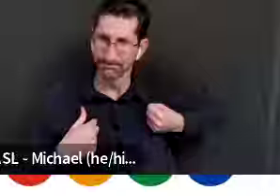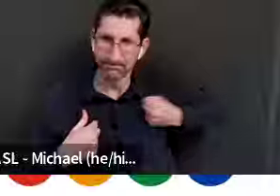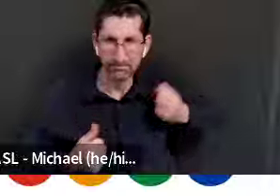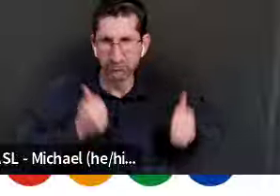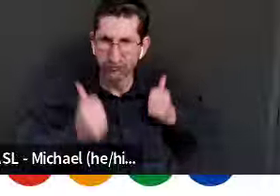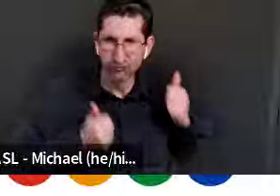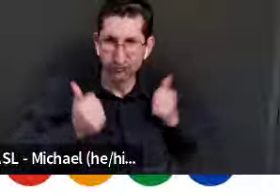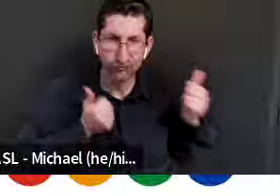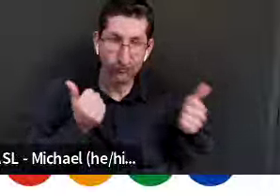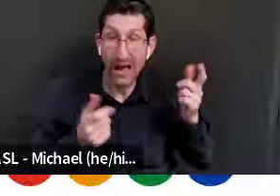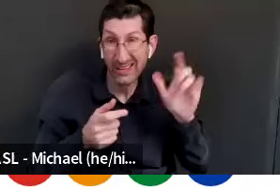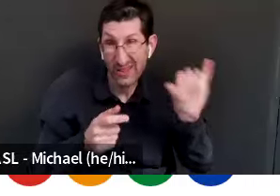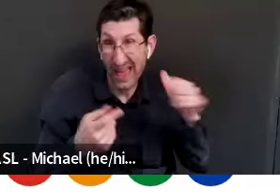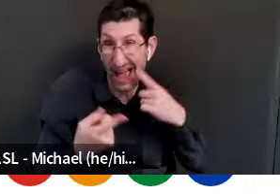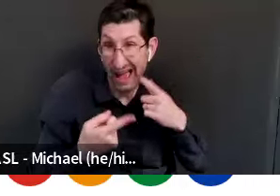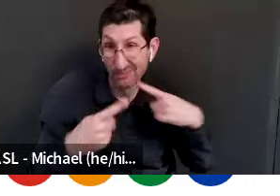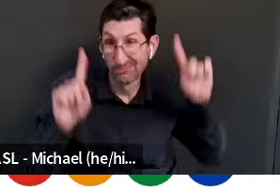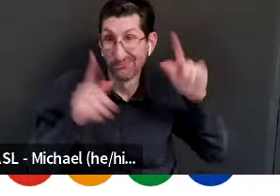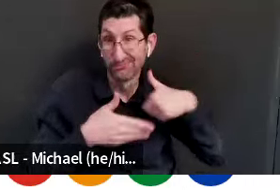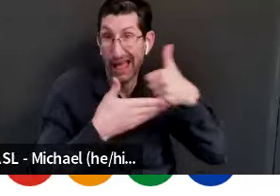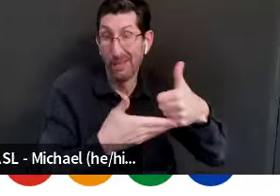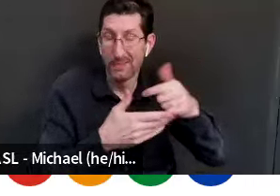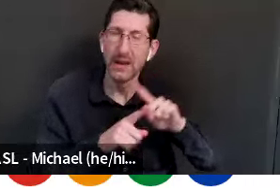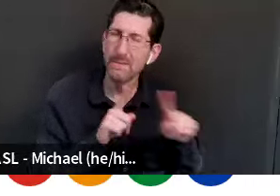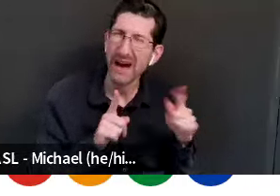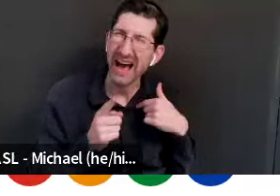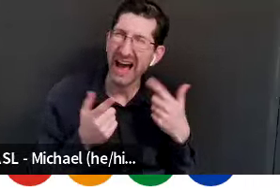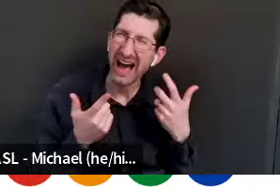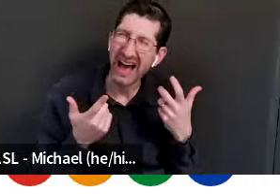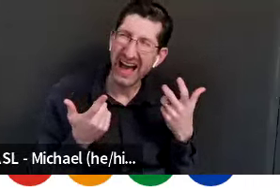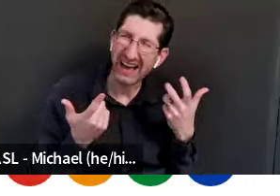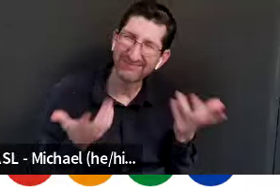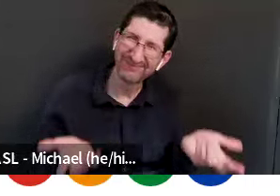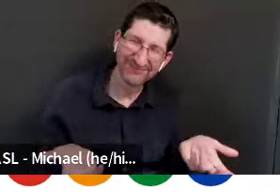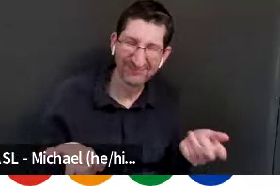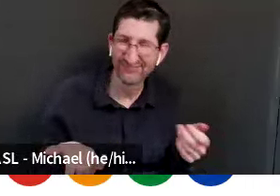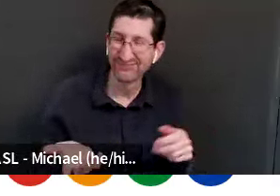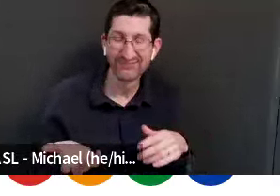SHOULD WE ACTUALLY DO. I WAS VERY PERSISTENT OVER TIME AND THAT ACTUALLY HELPED.